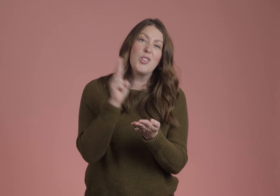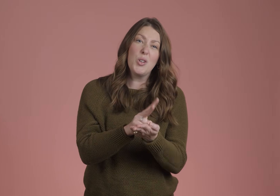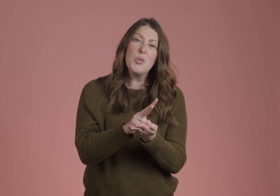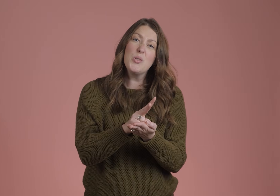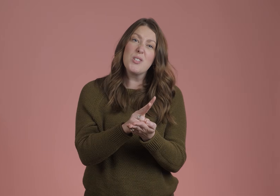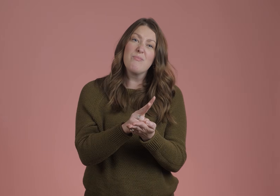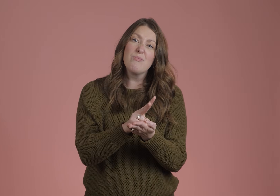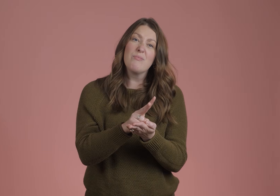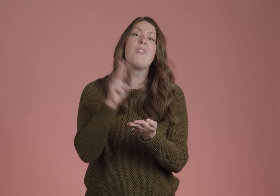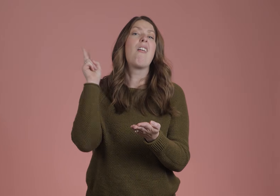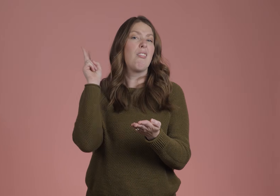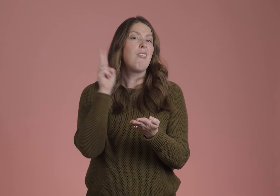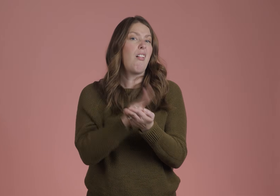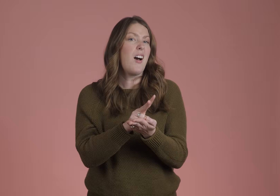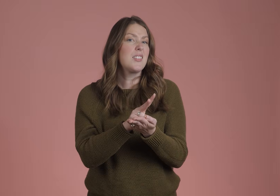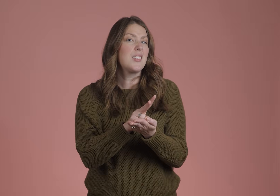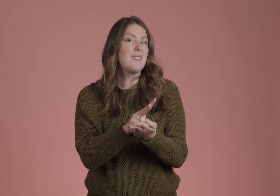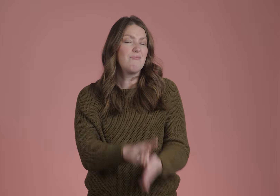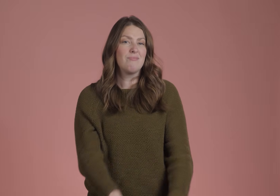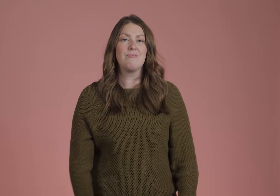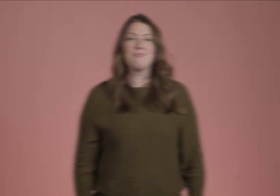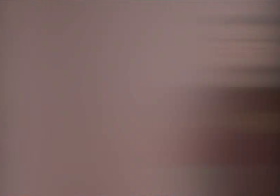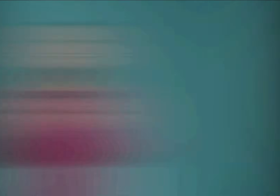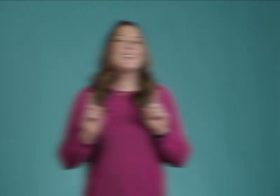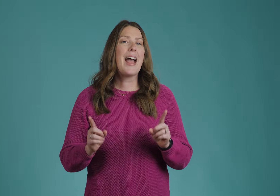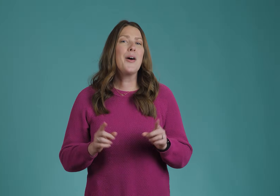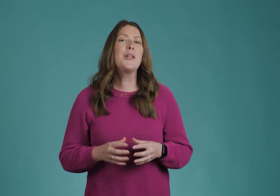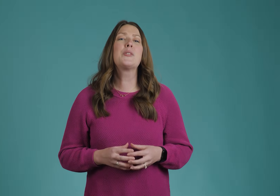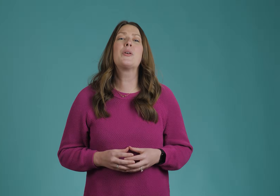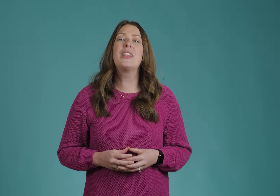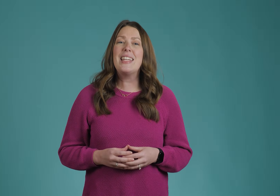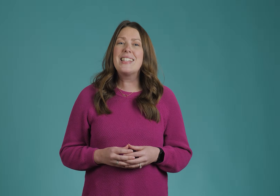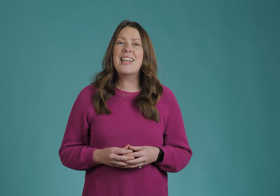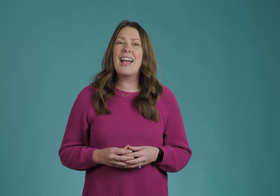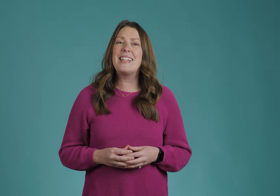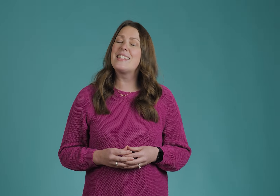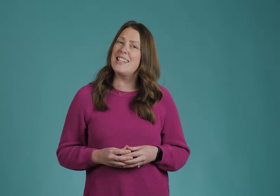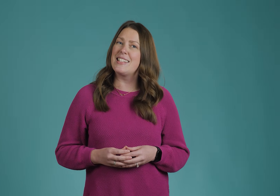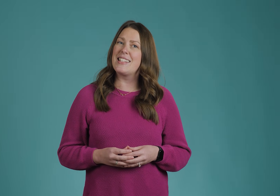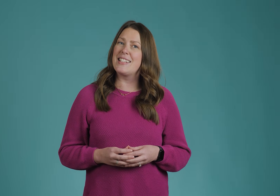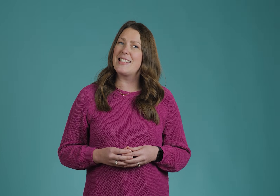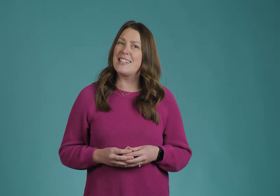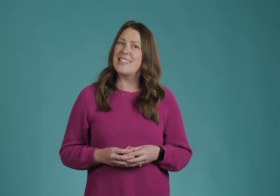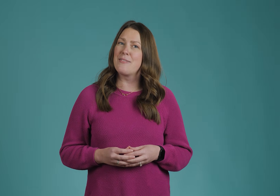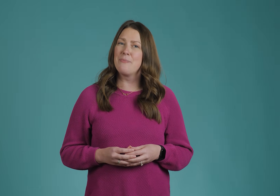Lose. Lost. Now let's put these signs into sentences.